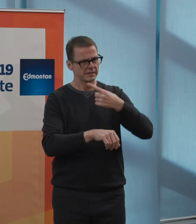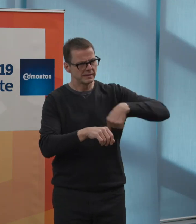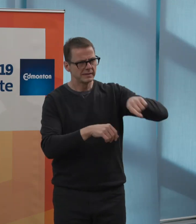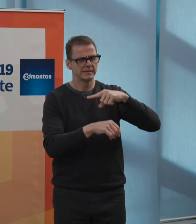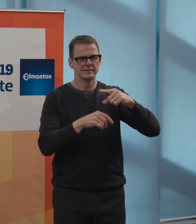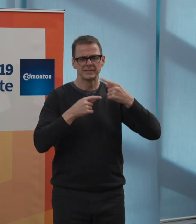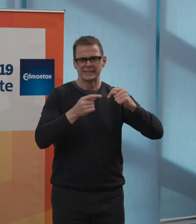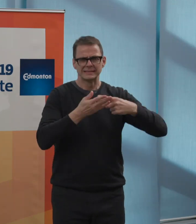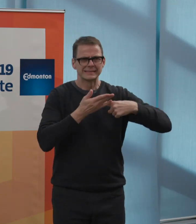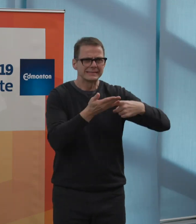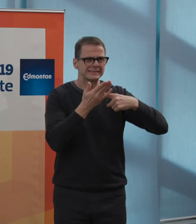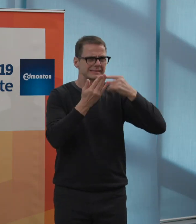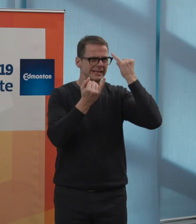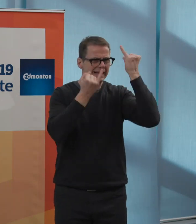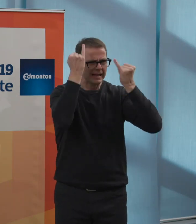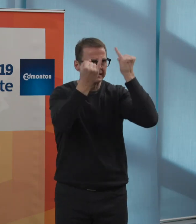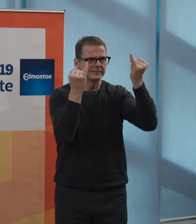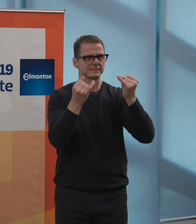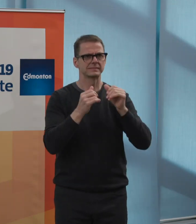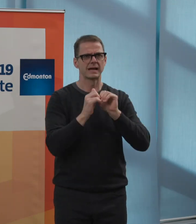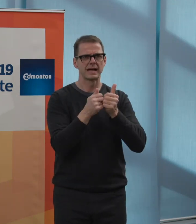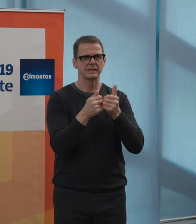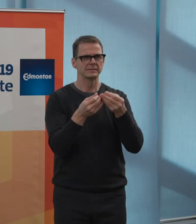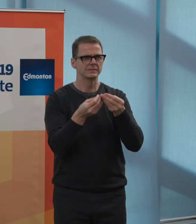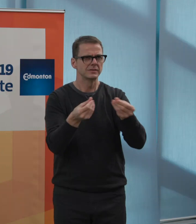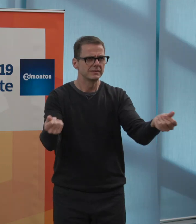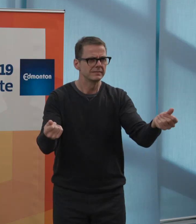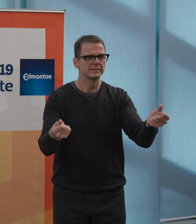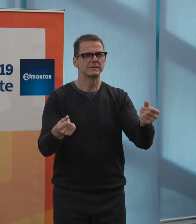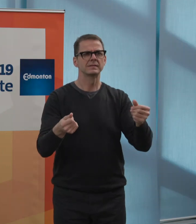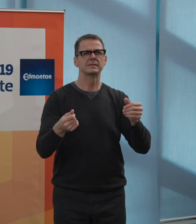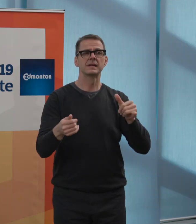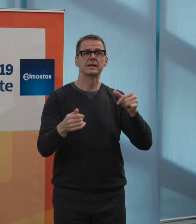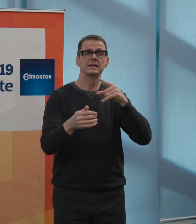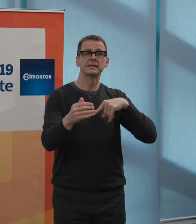together I would like to reiterate that this has been a difficult decision to